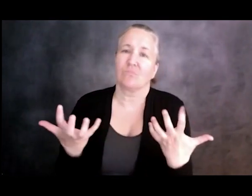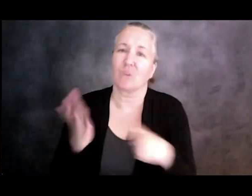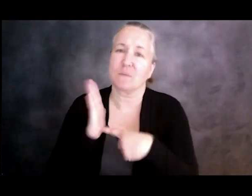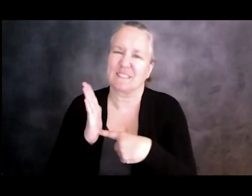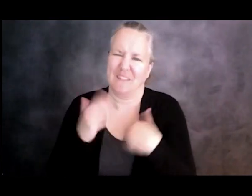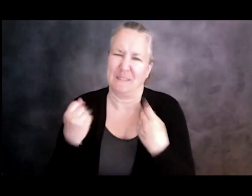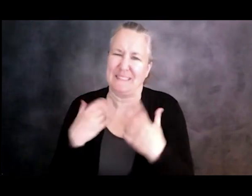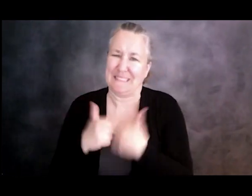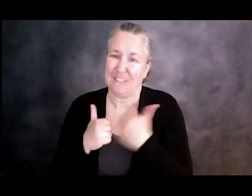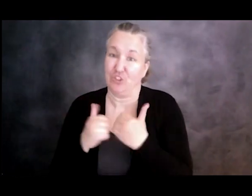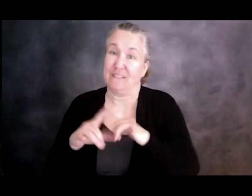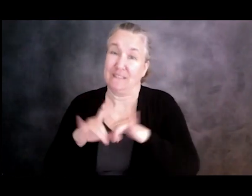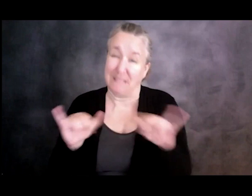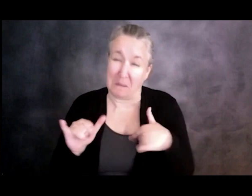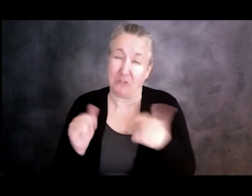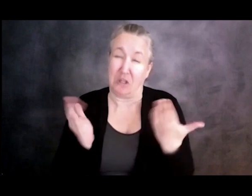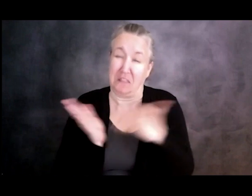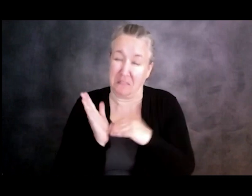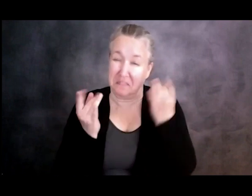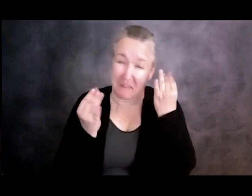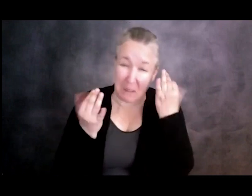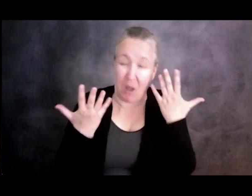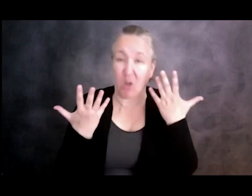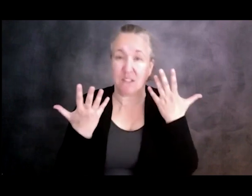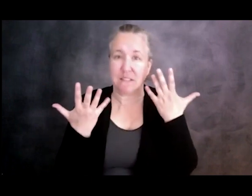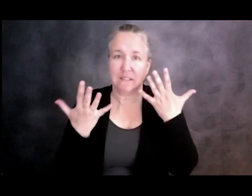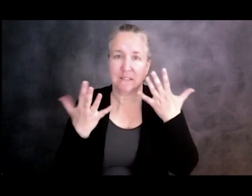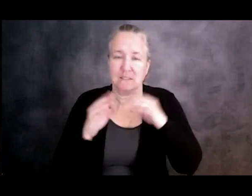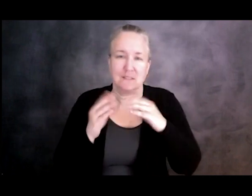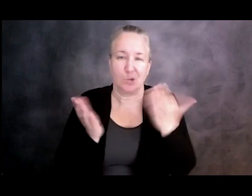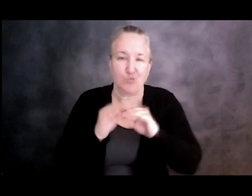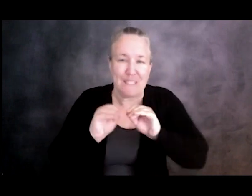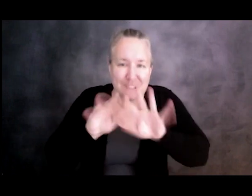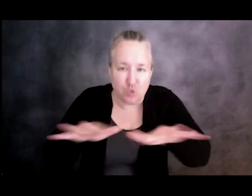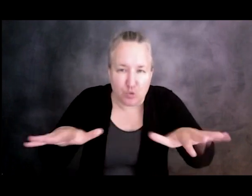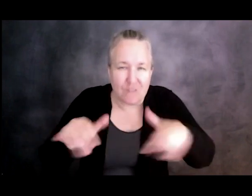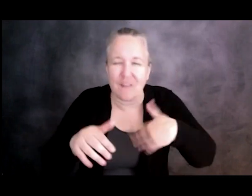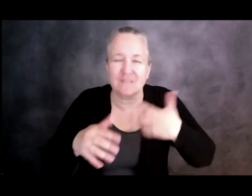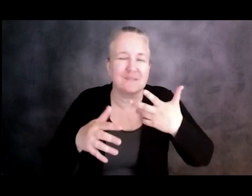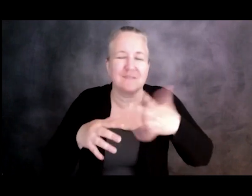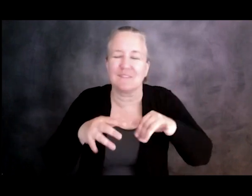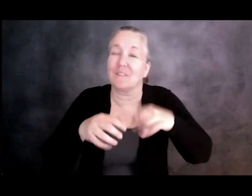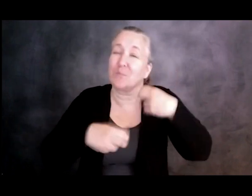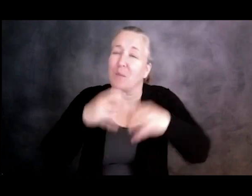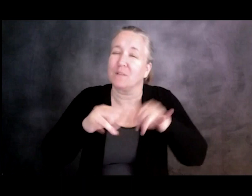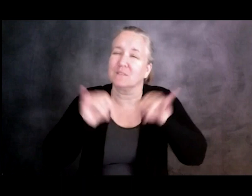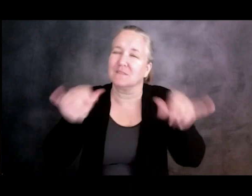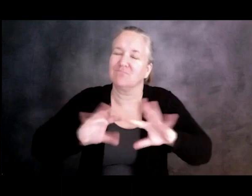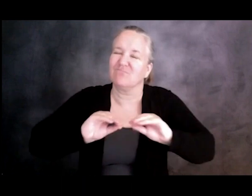thinking through redistribution, that is this problematic that you're bringing up. And I think you are obviously such an eloquent speaker.